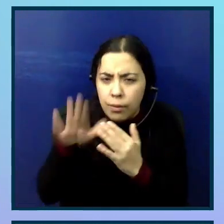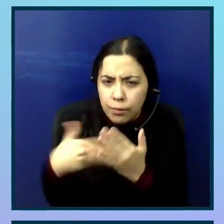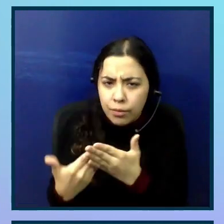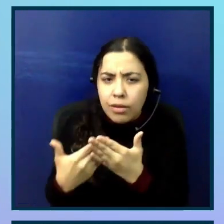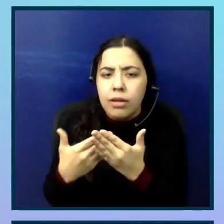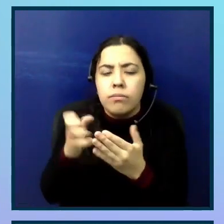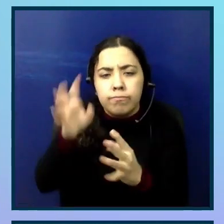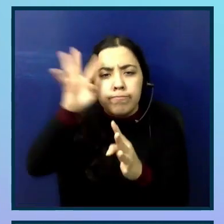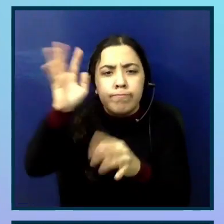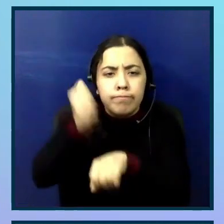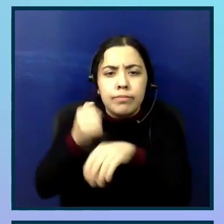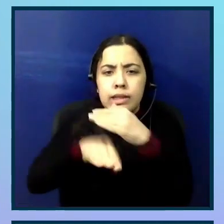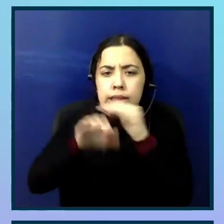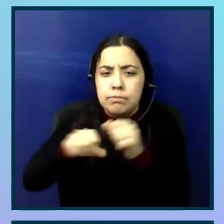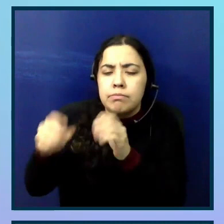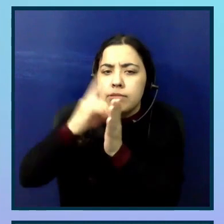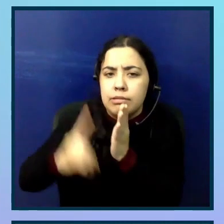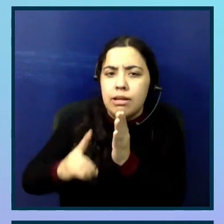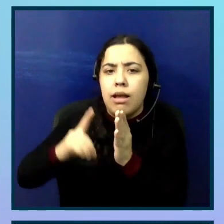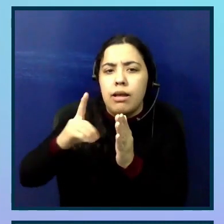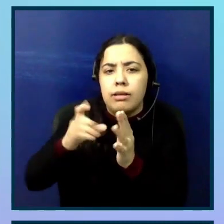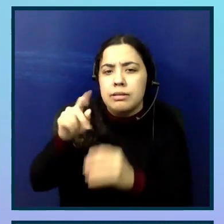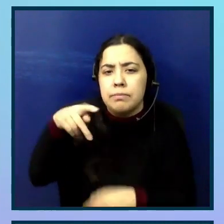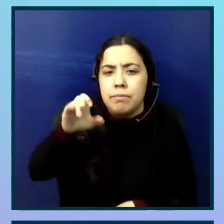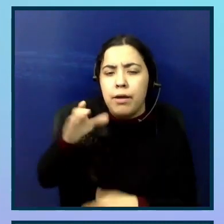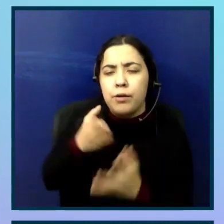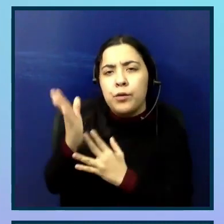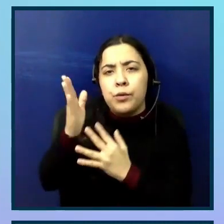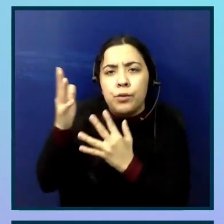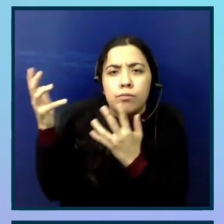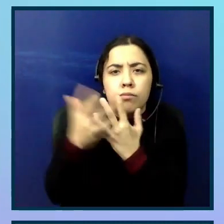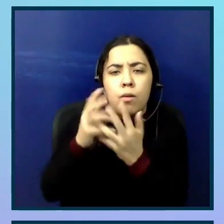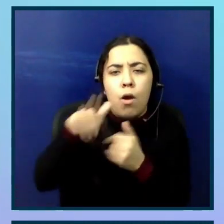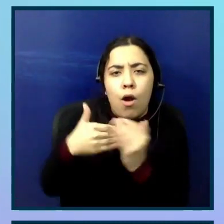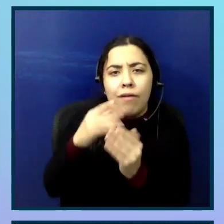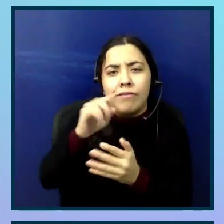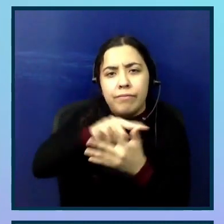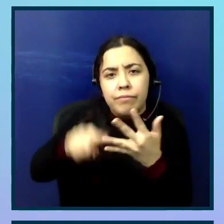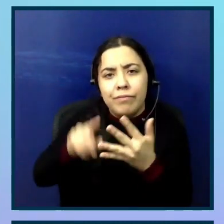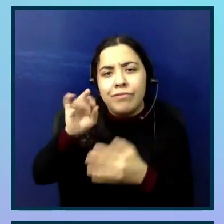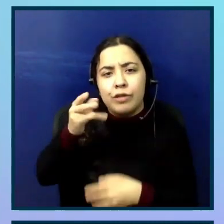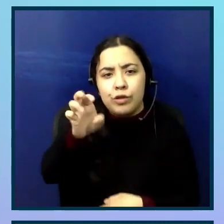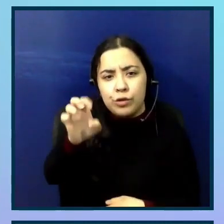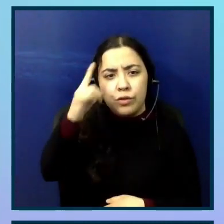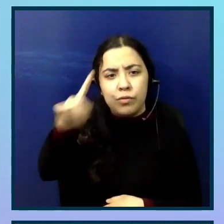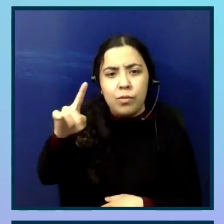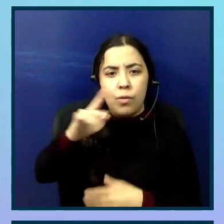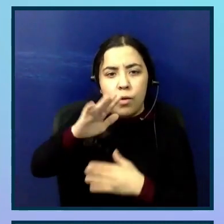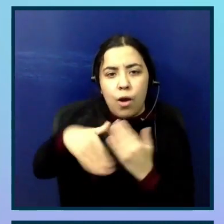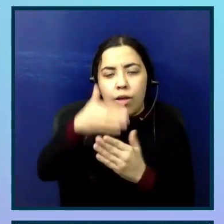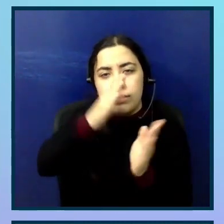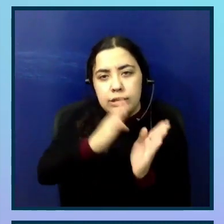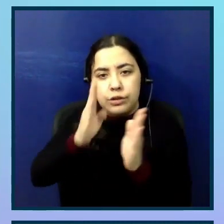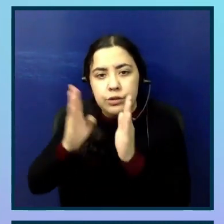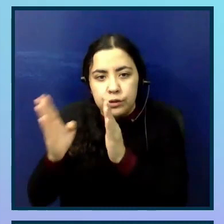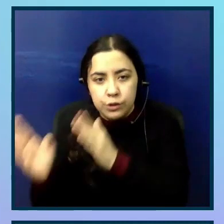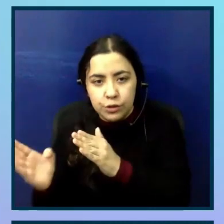to accompany all features well before the implementation phase. And toward the end, we incorporated accessibility testing